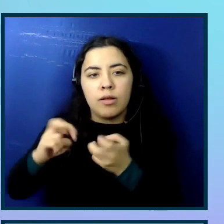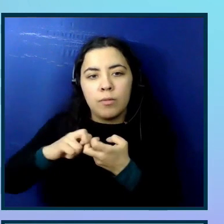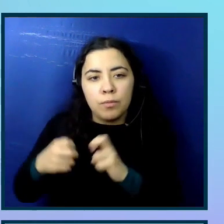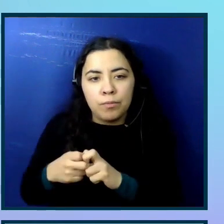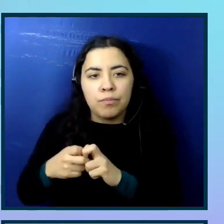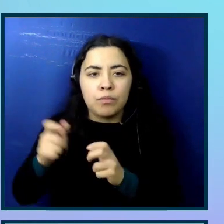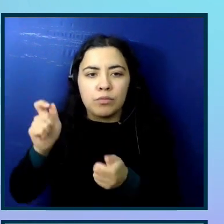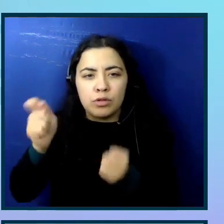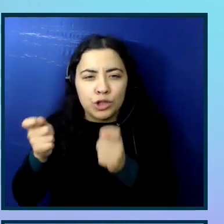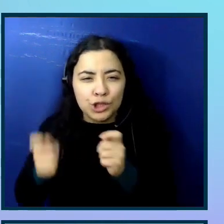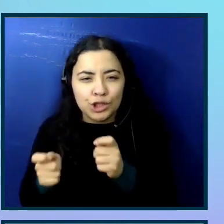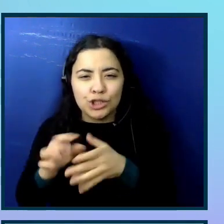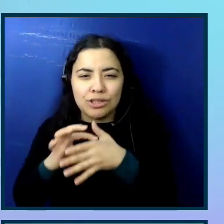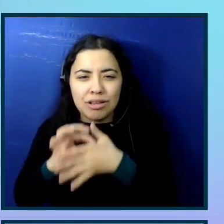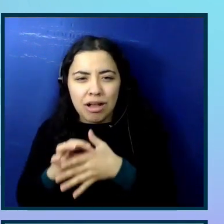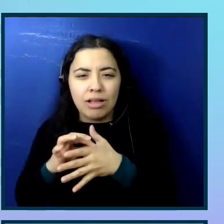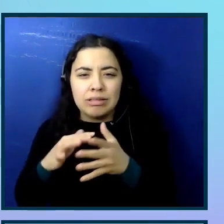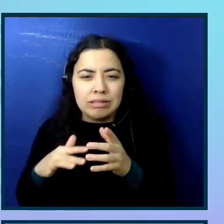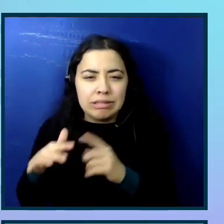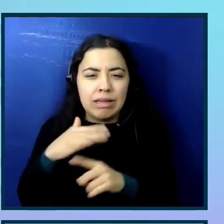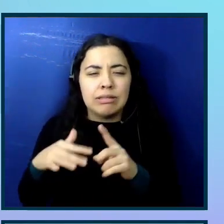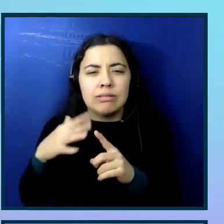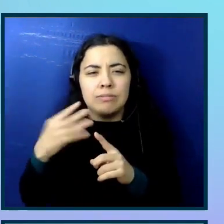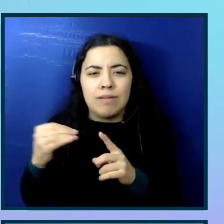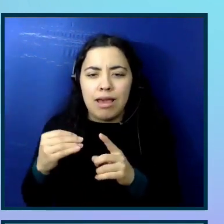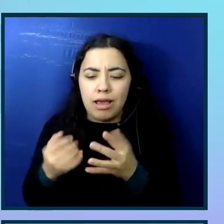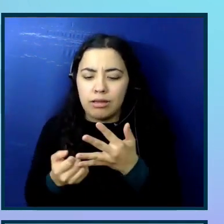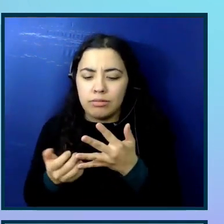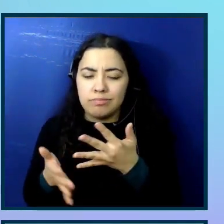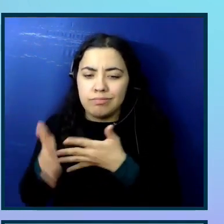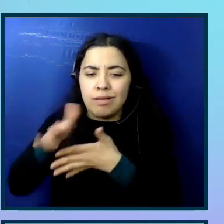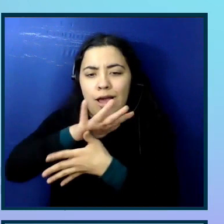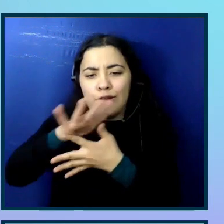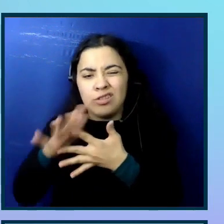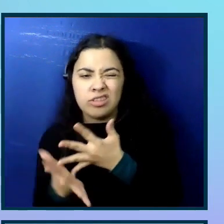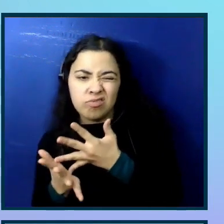and creating hierarchy and establishing read order, and the things that designers wanna do.